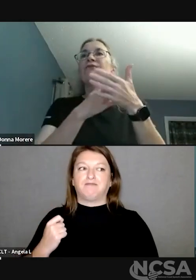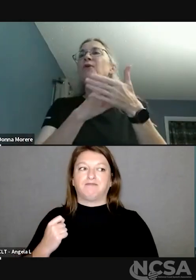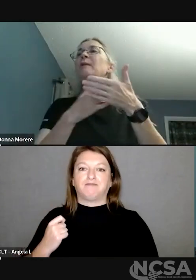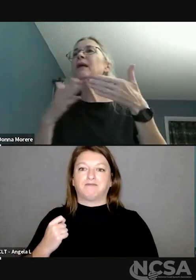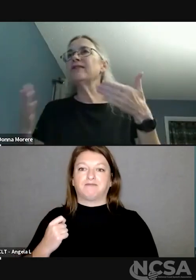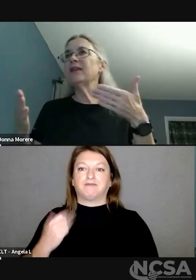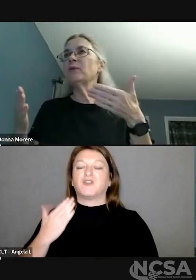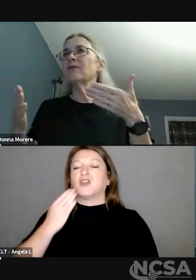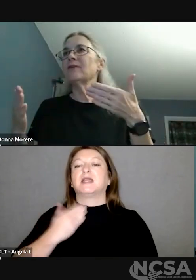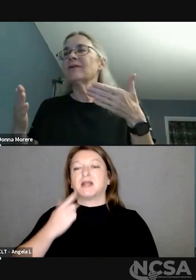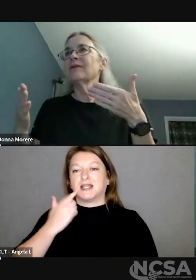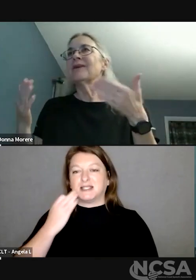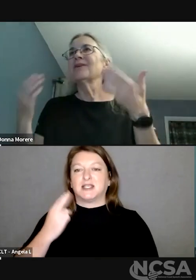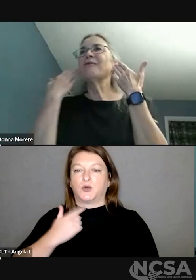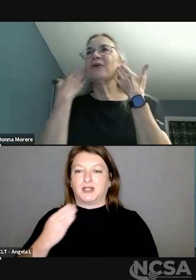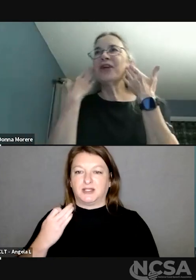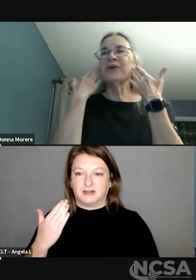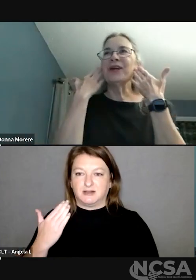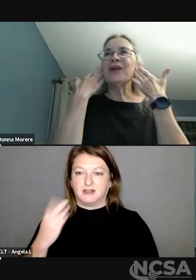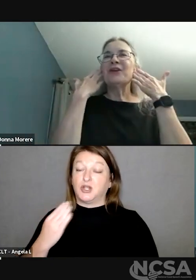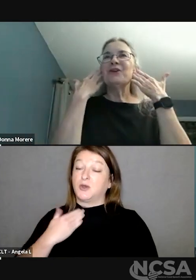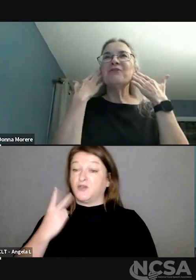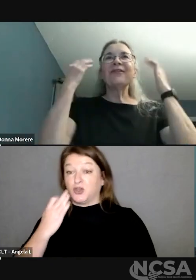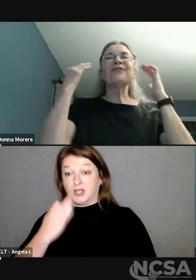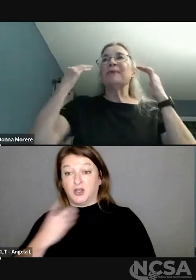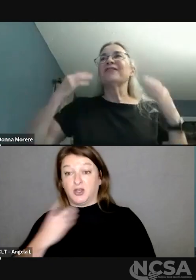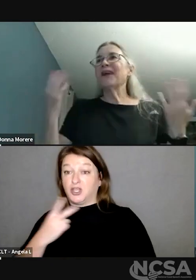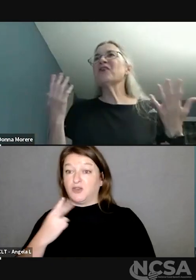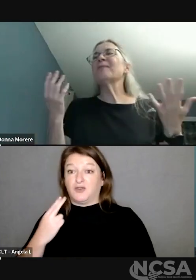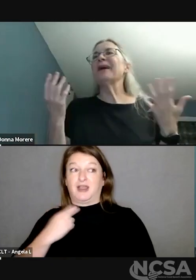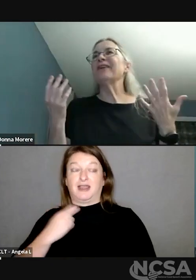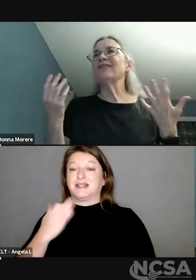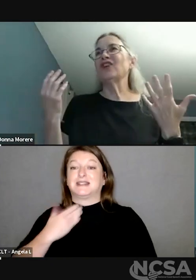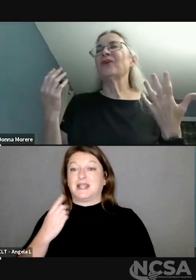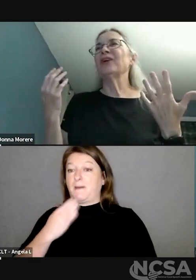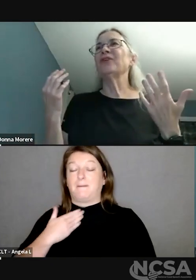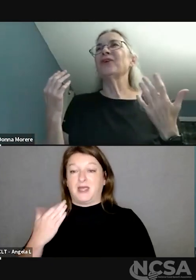phonemically sequenced you know if you're hearing you've got this sound based dictionary in your head